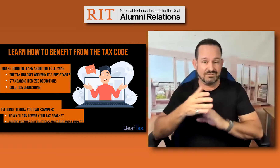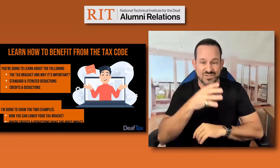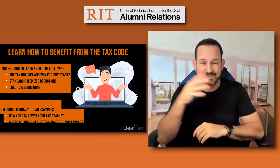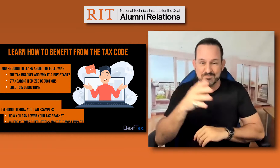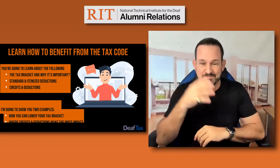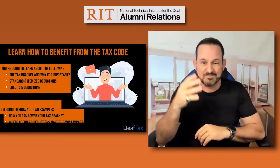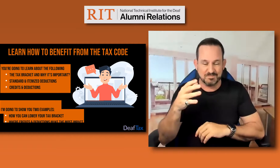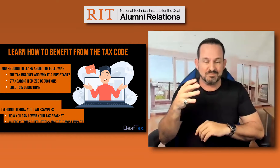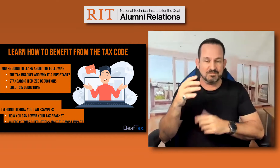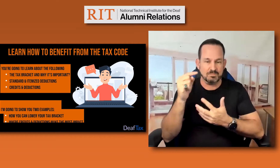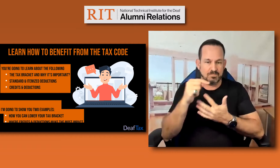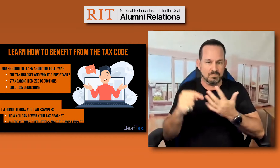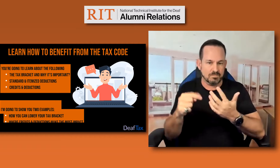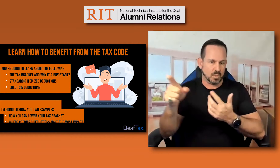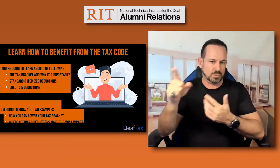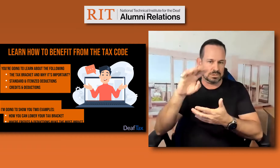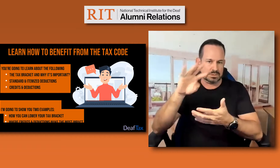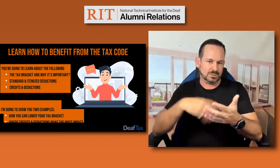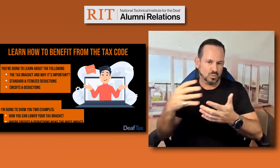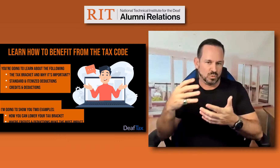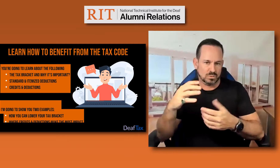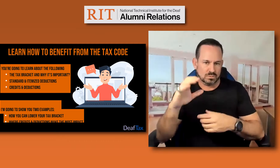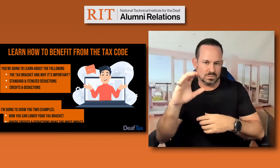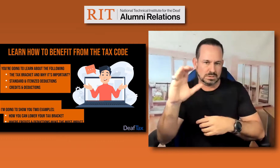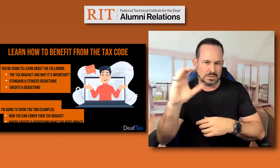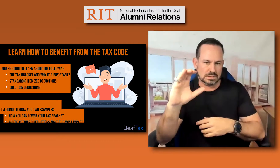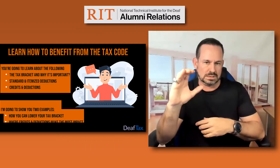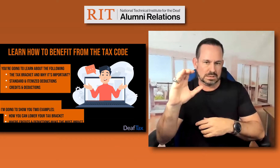Let's say if you have a business where you're running a farm.